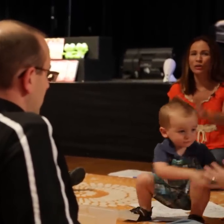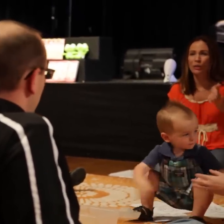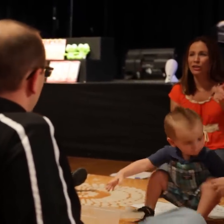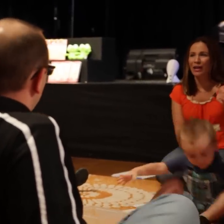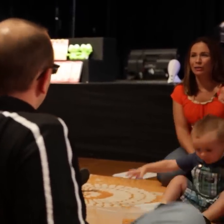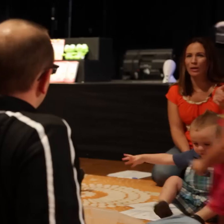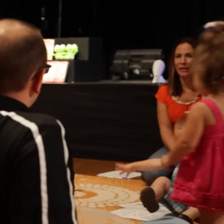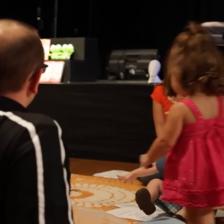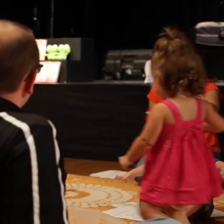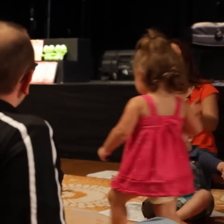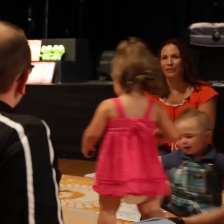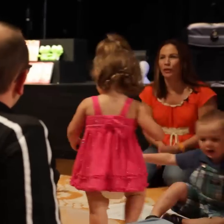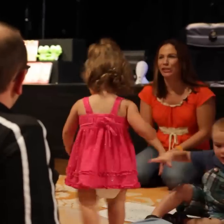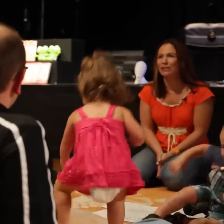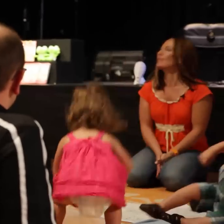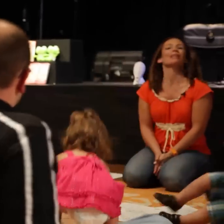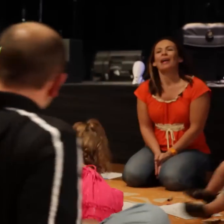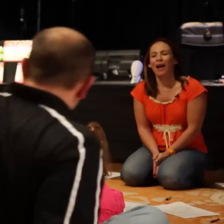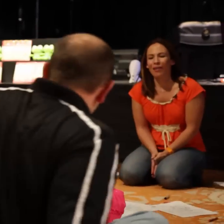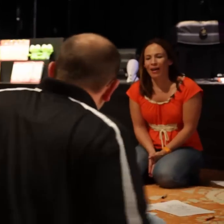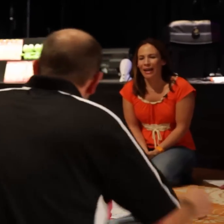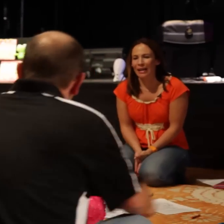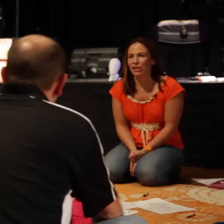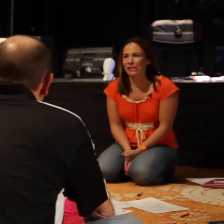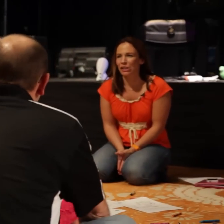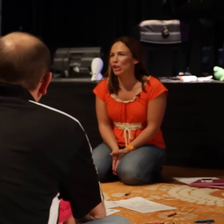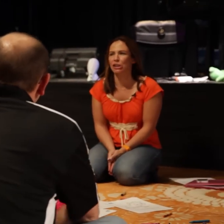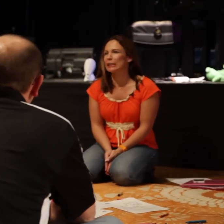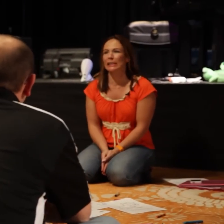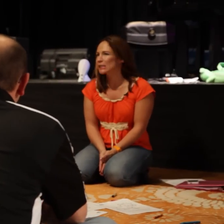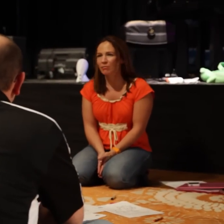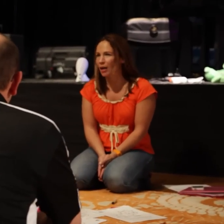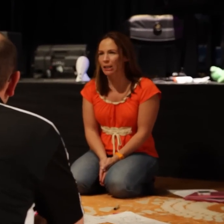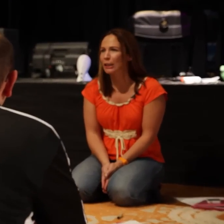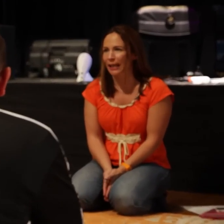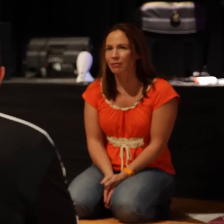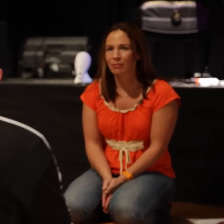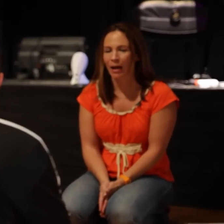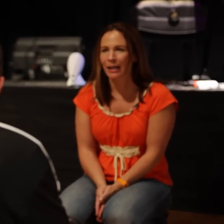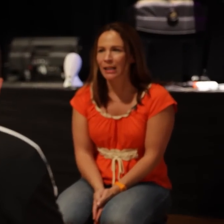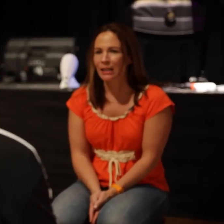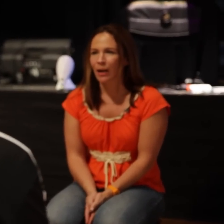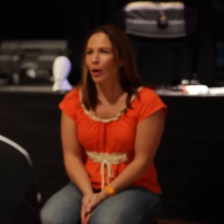Is she an only child? Do you have more? She's the first? Yes. This is our only child. And she's just a genius clearly.